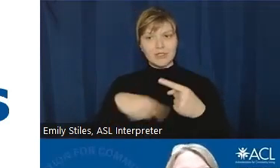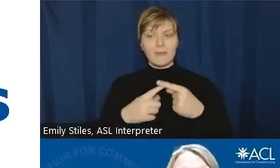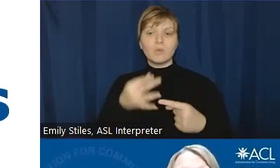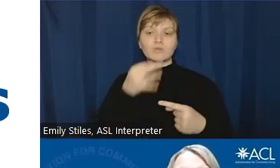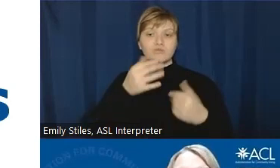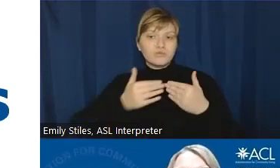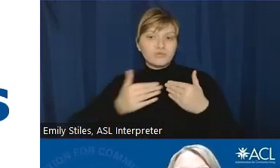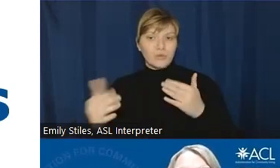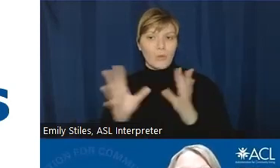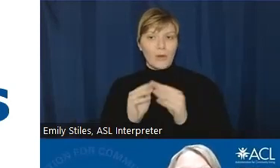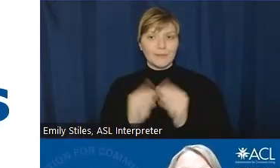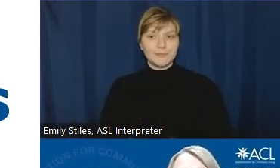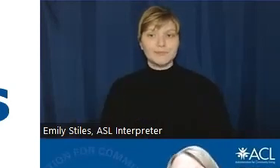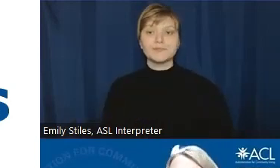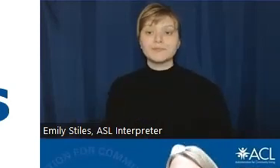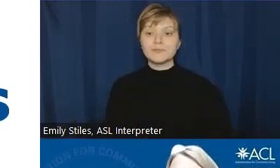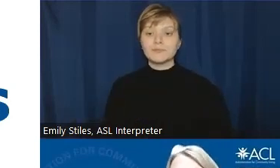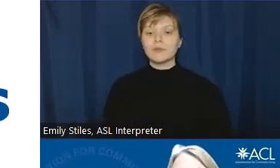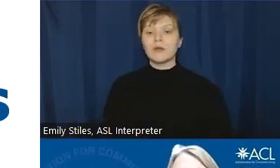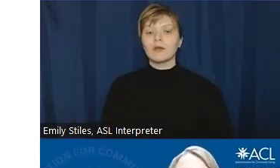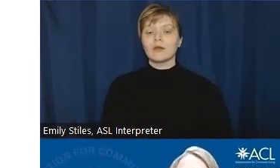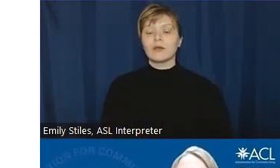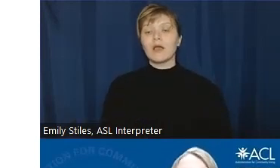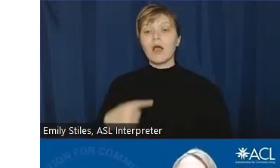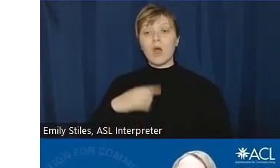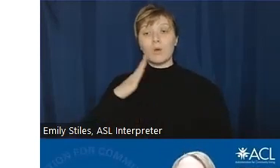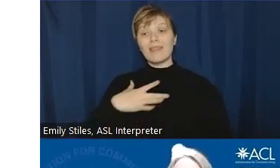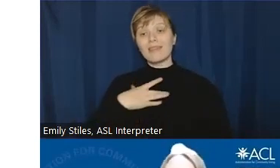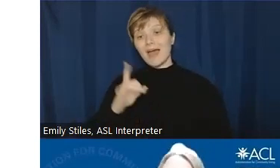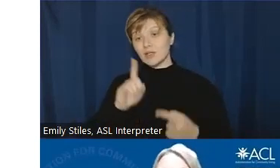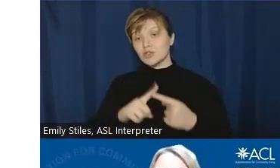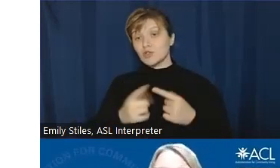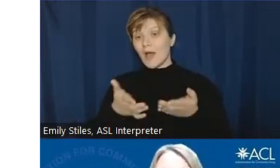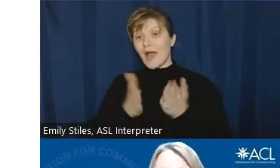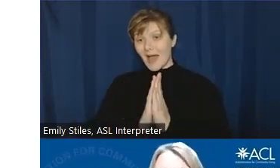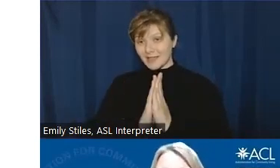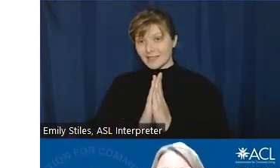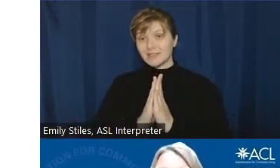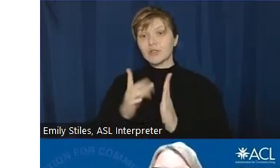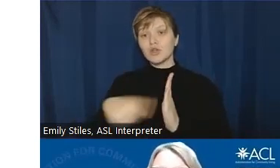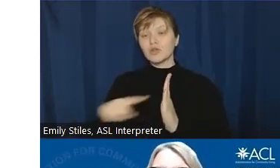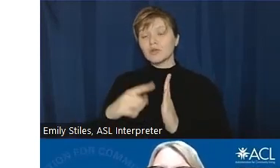And I would like to just ask if you can all please take three minutes to answer